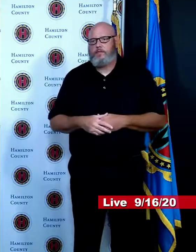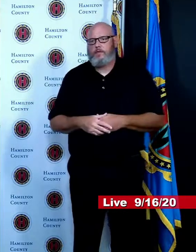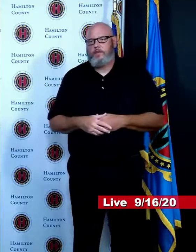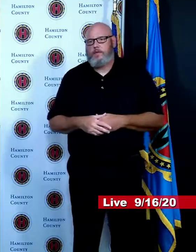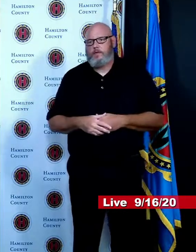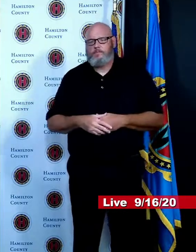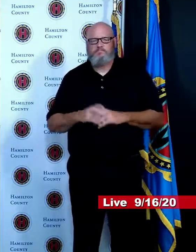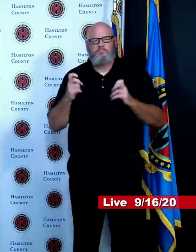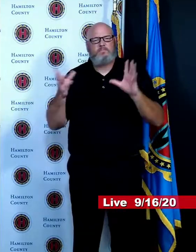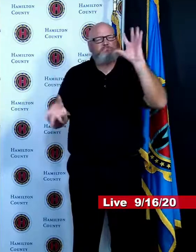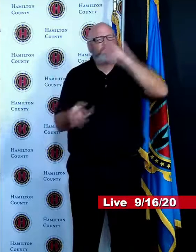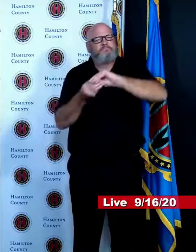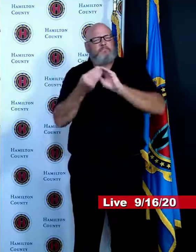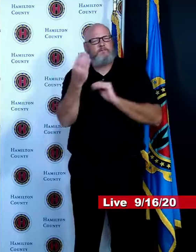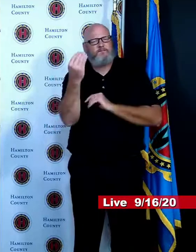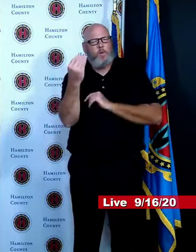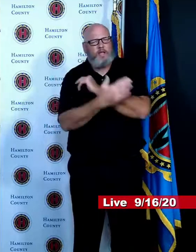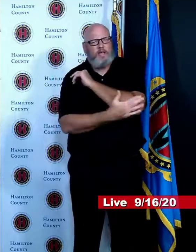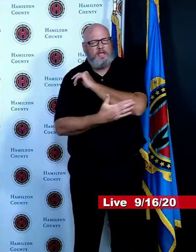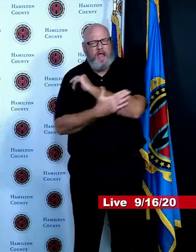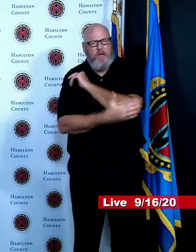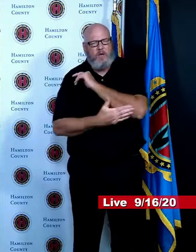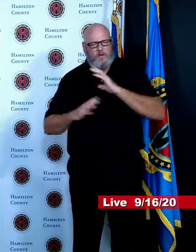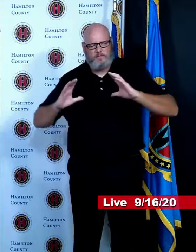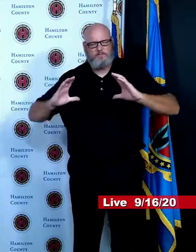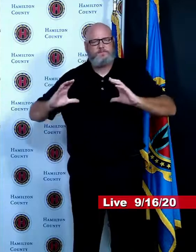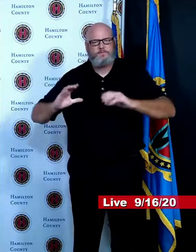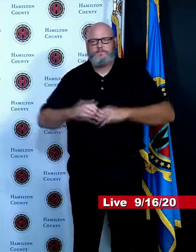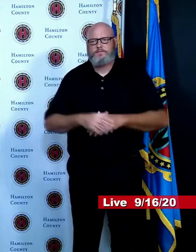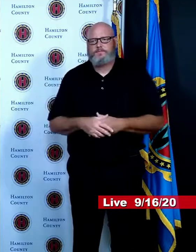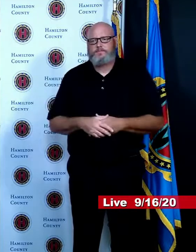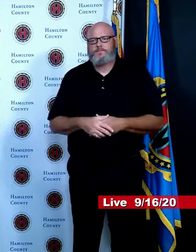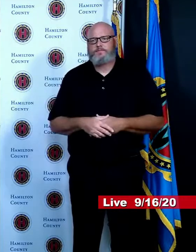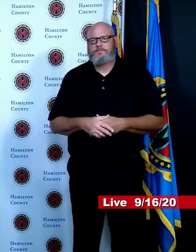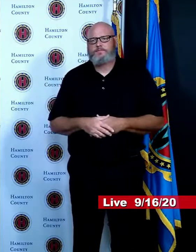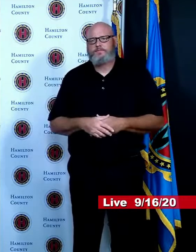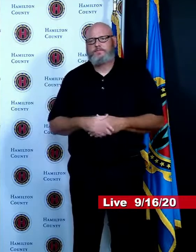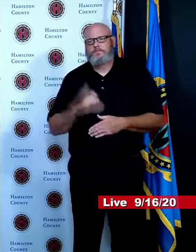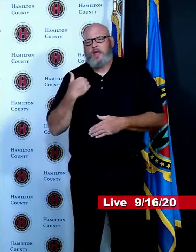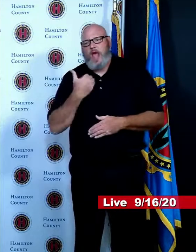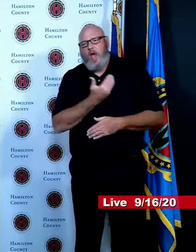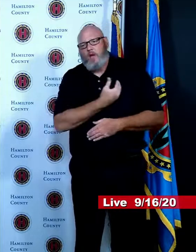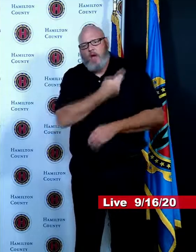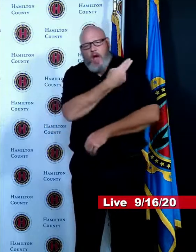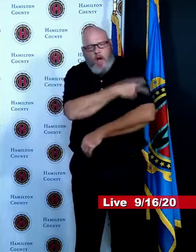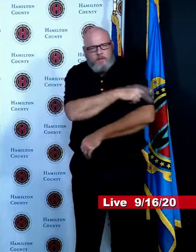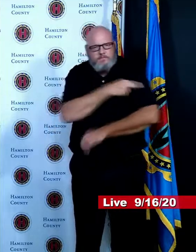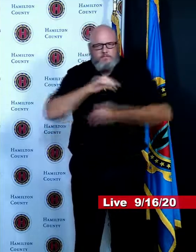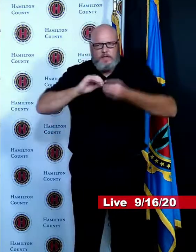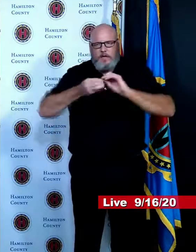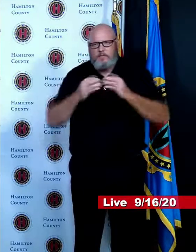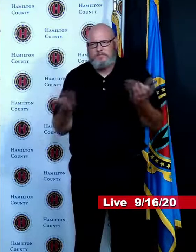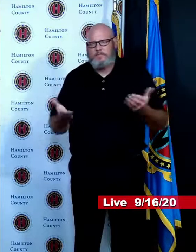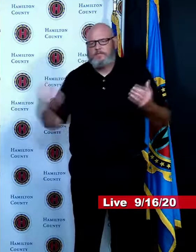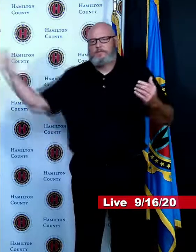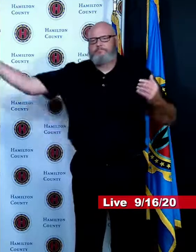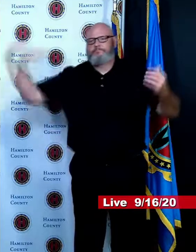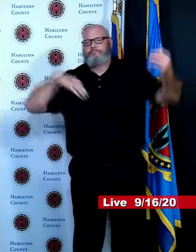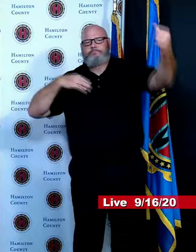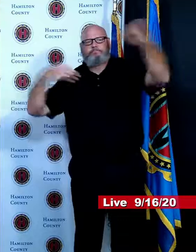some of our hospitalization numbers here as Commissioner pointed out are sent in from outside counties that's great we are referral centers